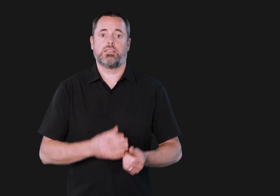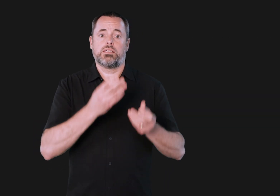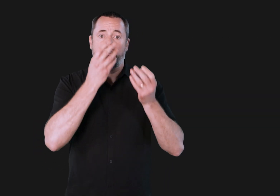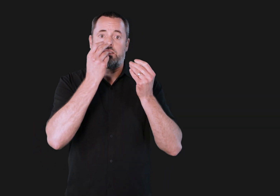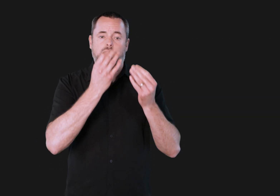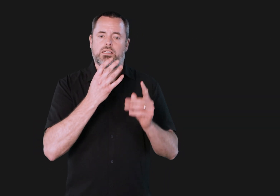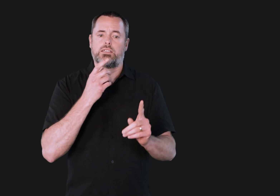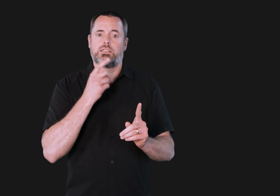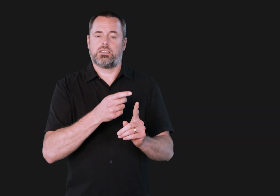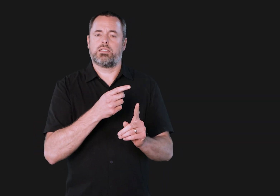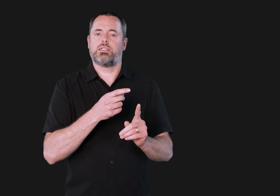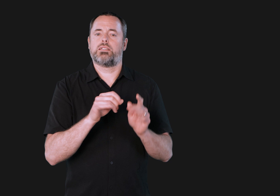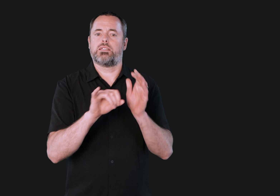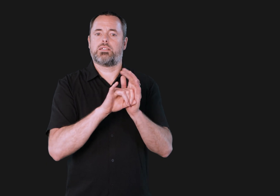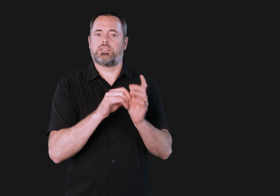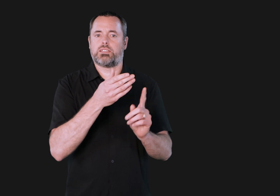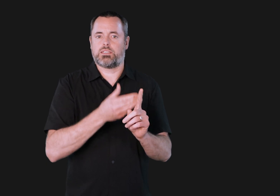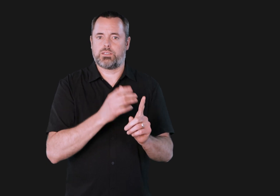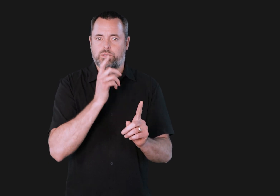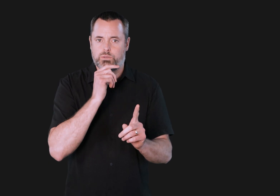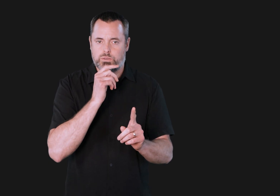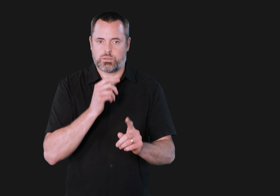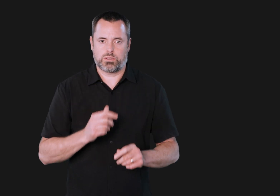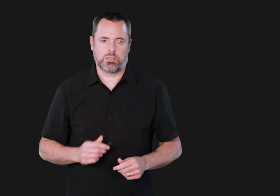Data on identity